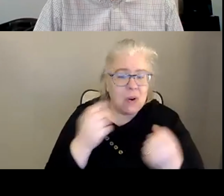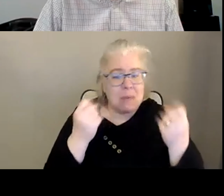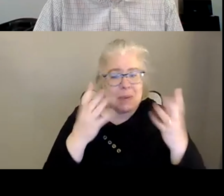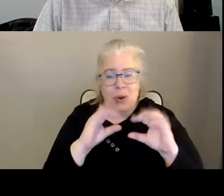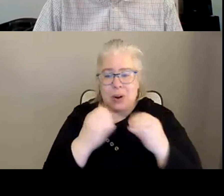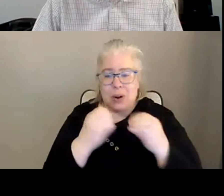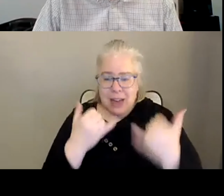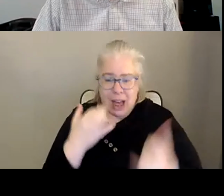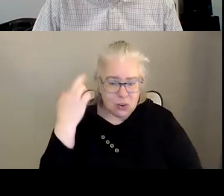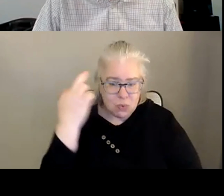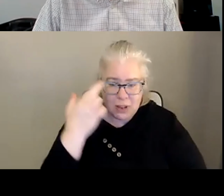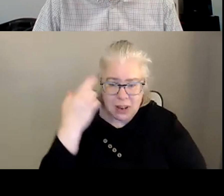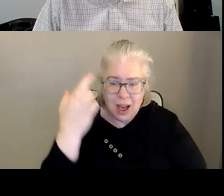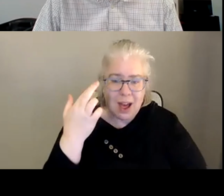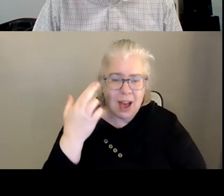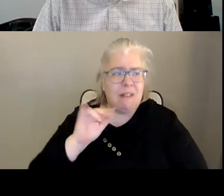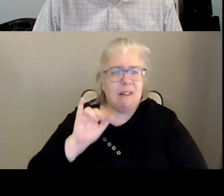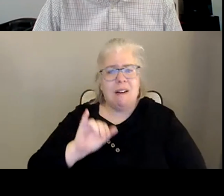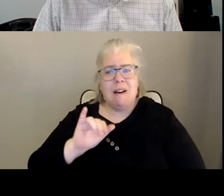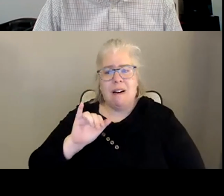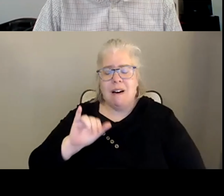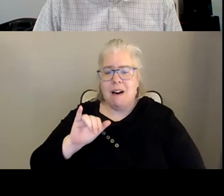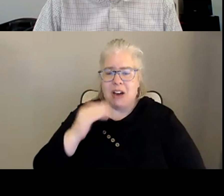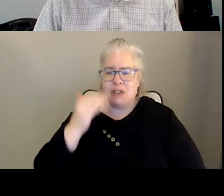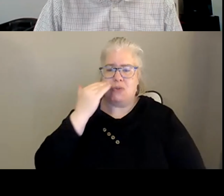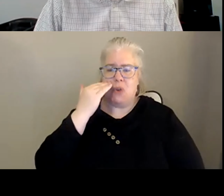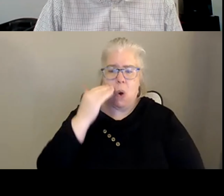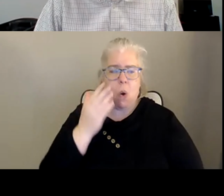that may not even be aware of what the potential is.